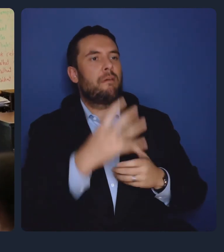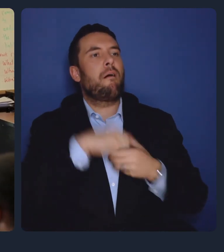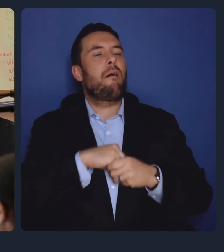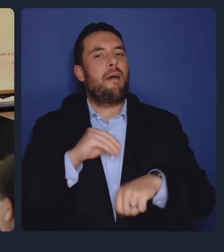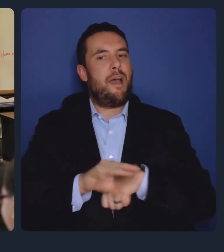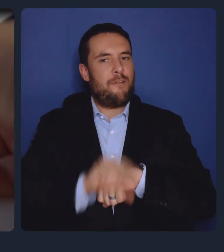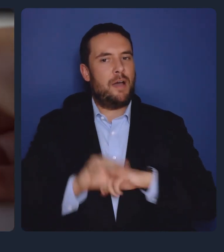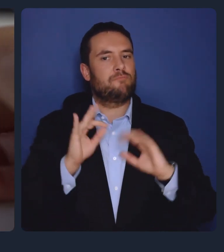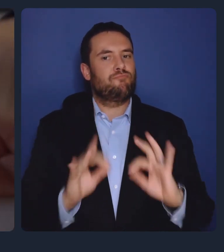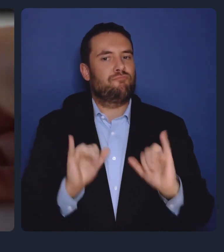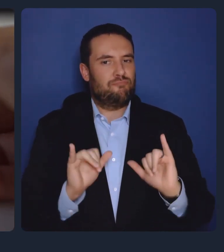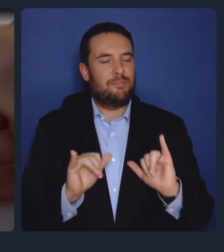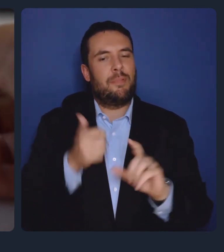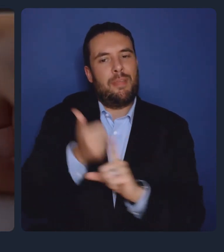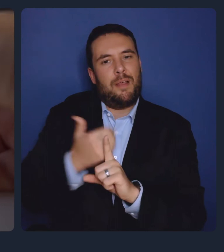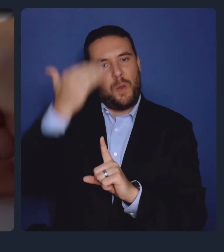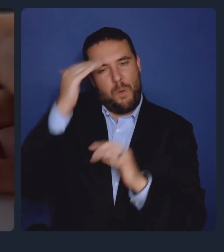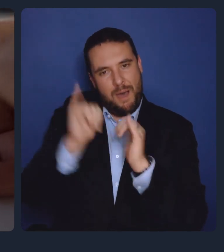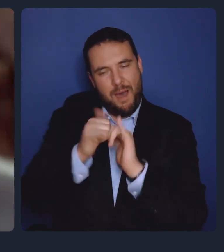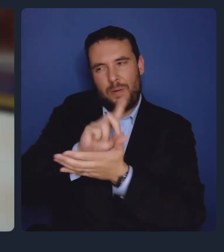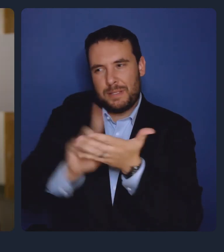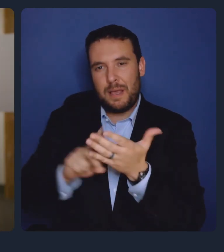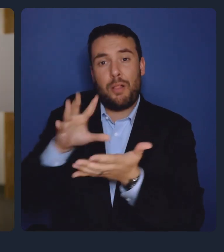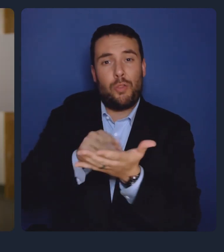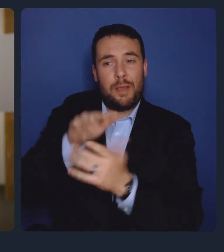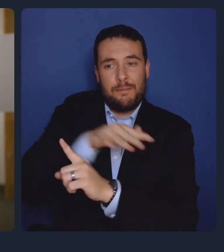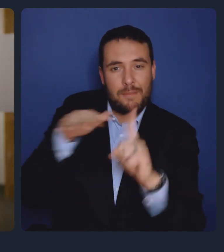on how to design their learning environments learning experiences and curricula.